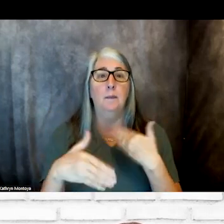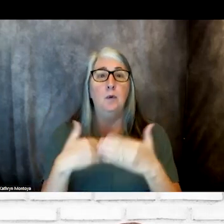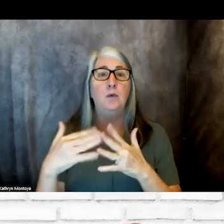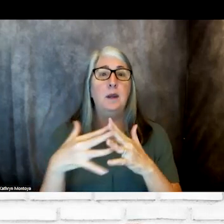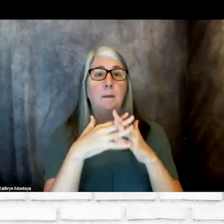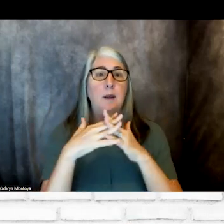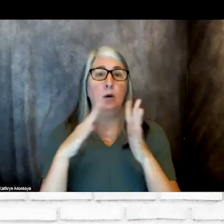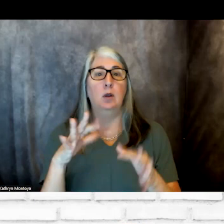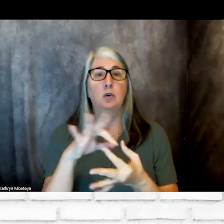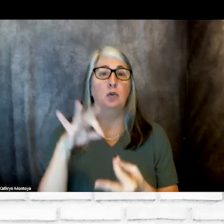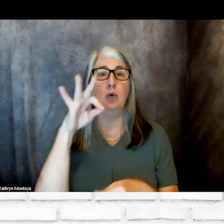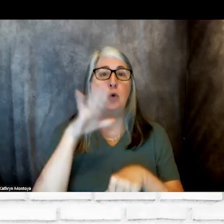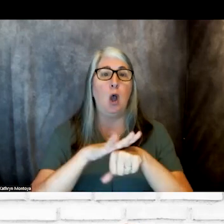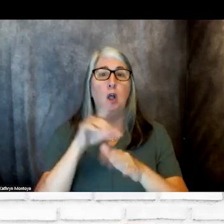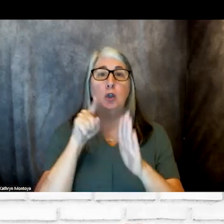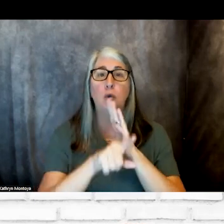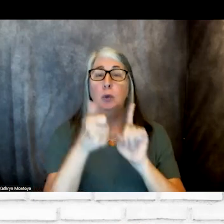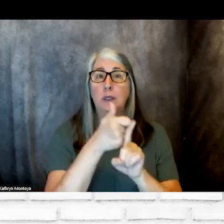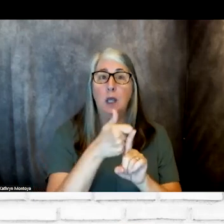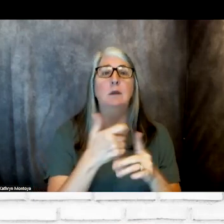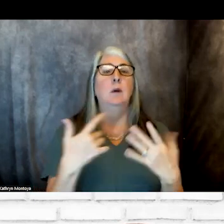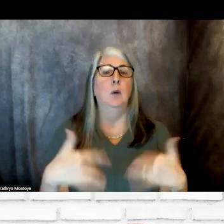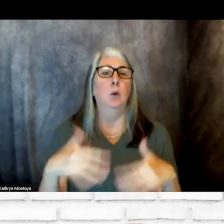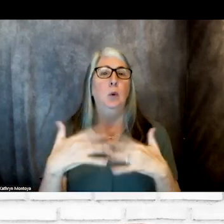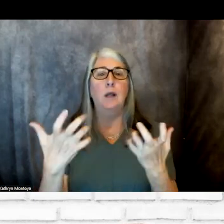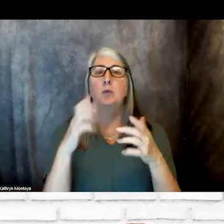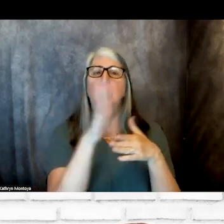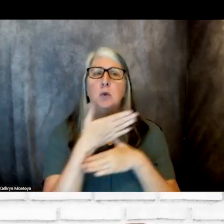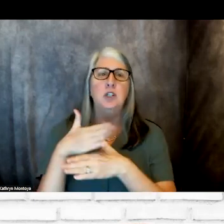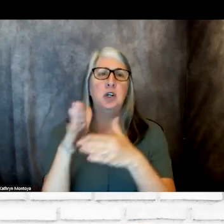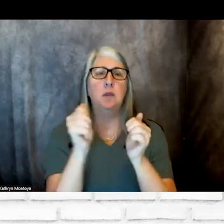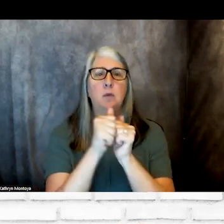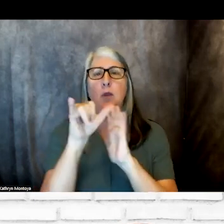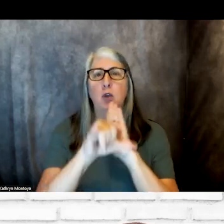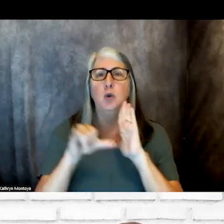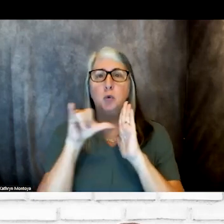JUST ENCOURAGING YOU TO SHARE THAT SO YOU CAN GET THE WORD OUT